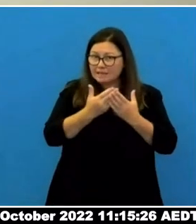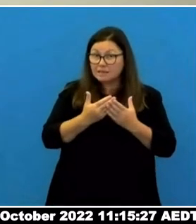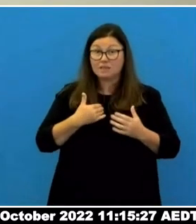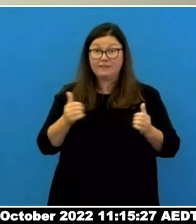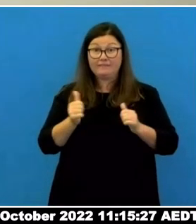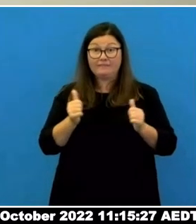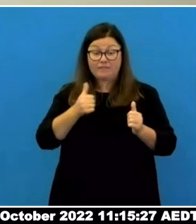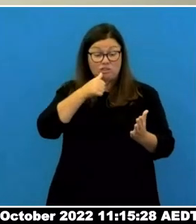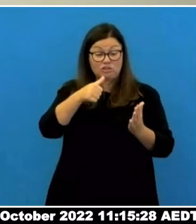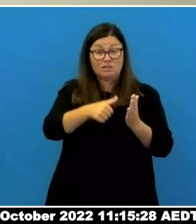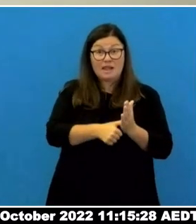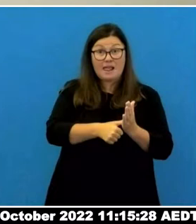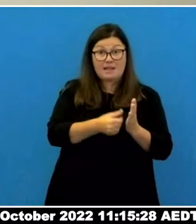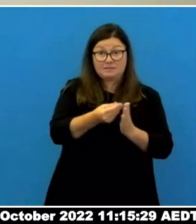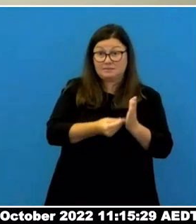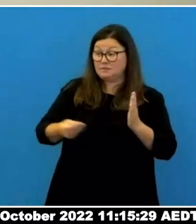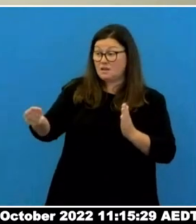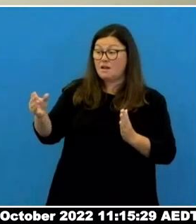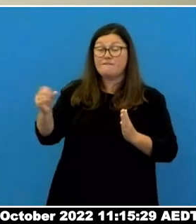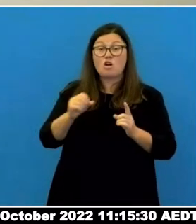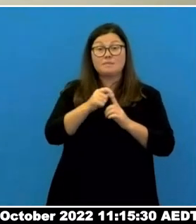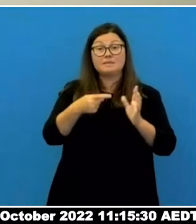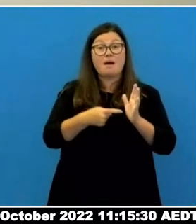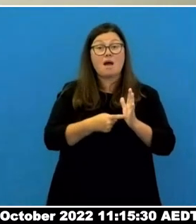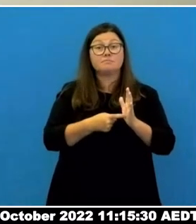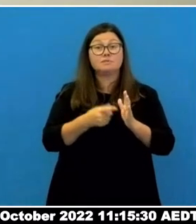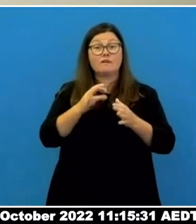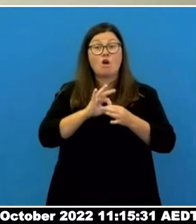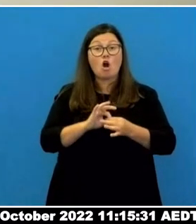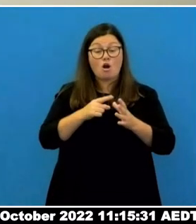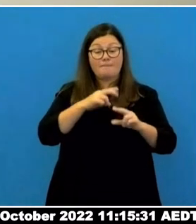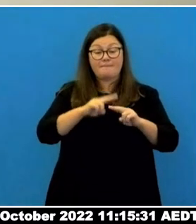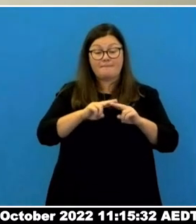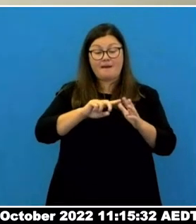from the Department of Home Affairs dated 11 July 2022,